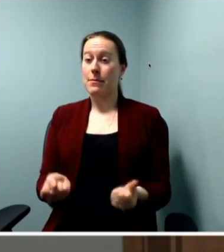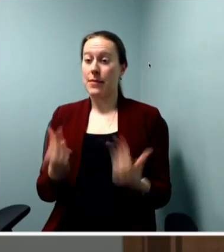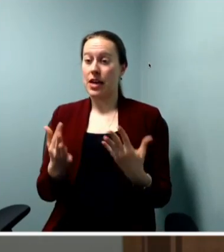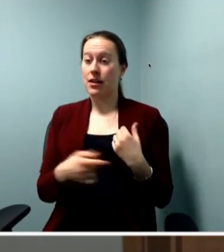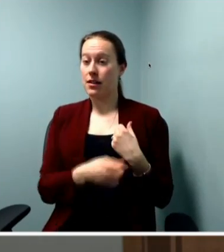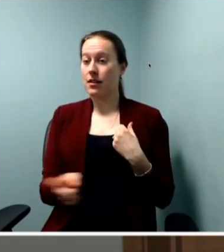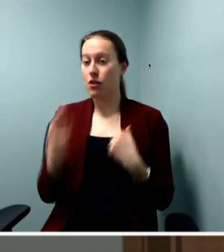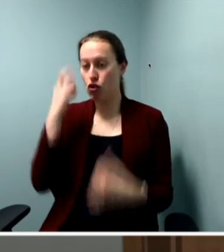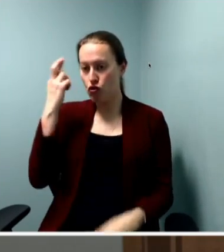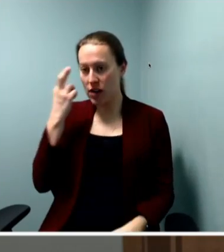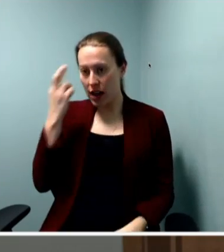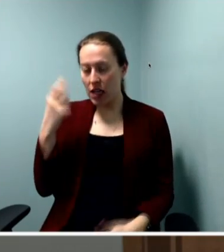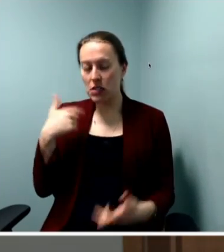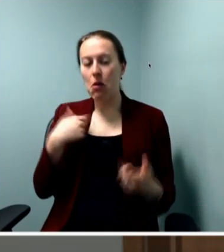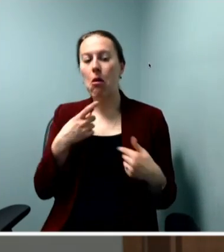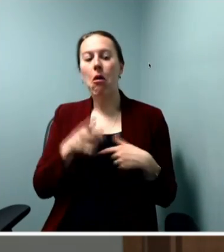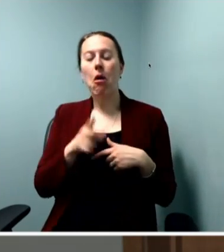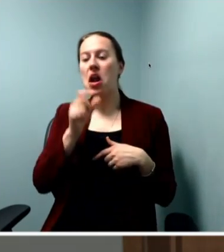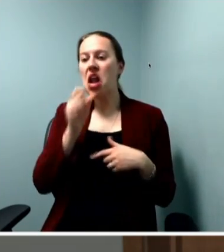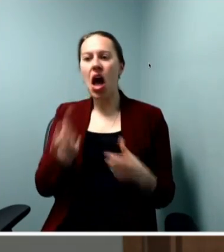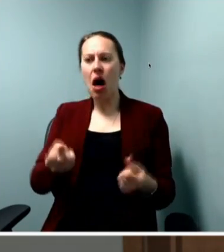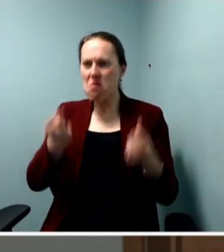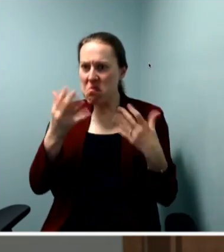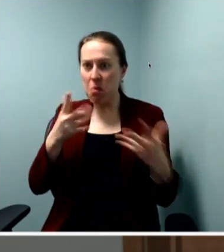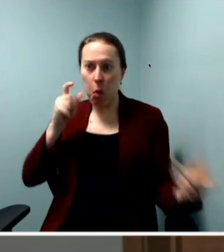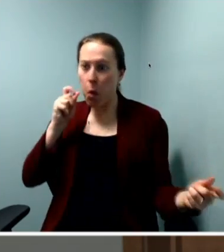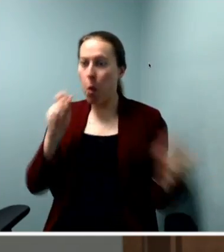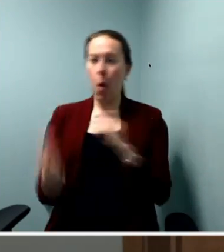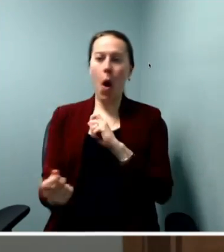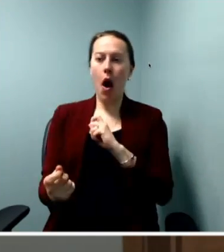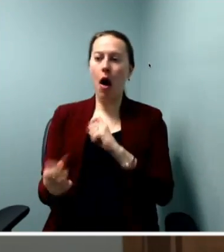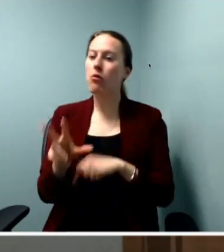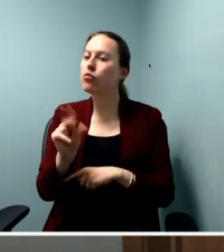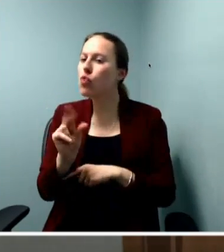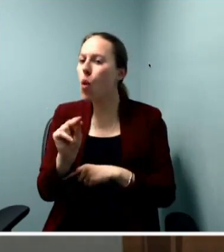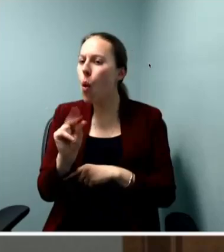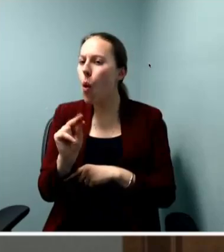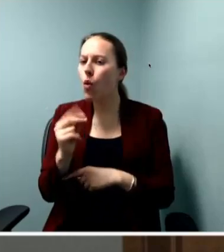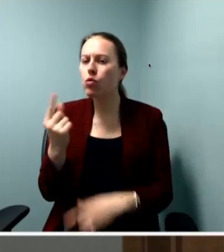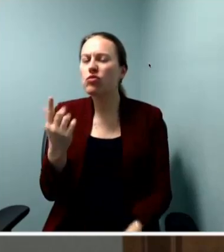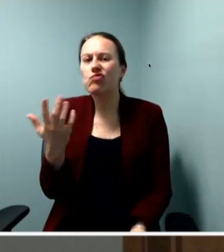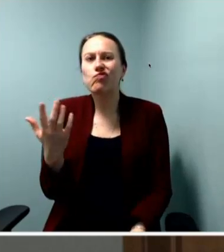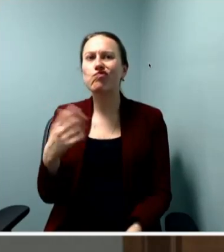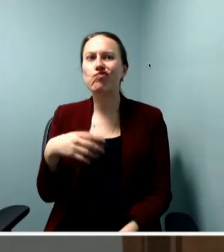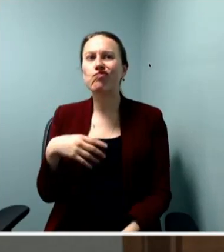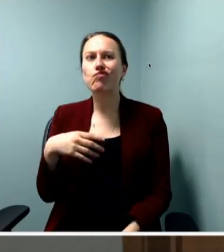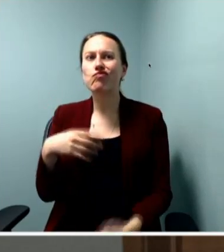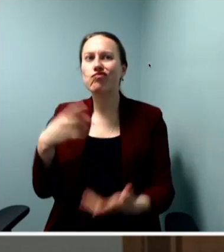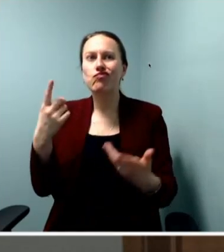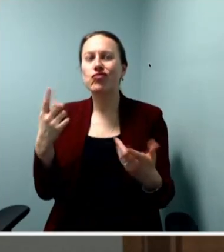that differently. They had to just open the box a little bit.